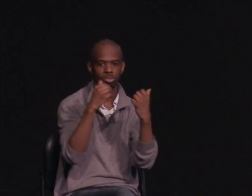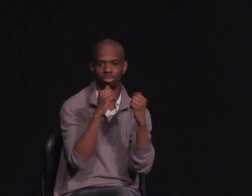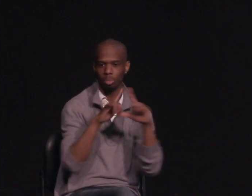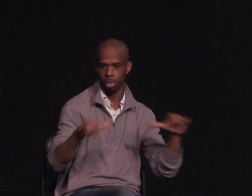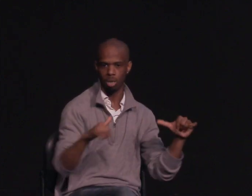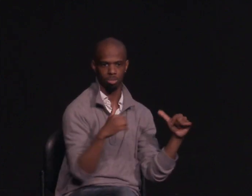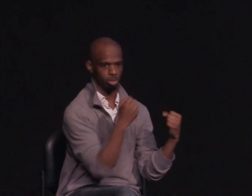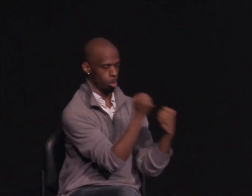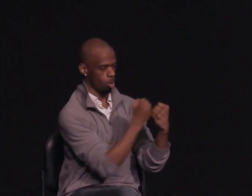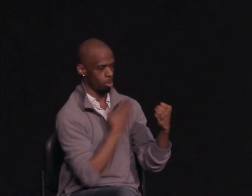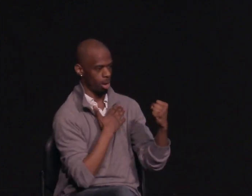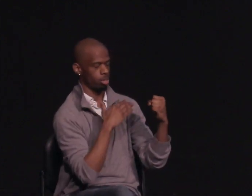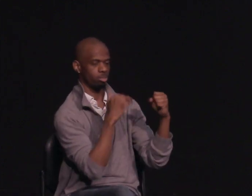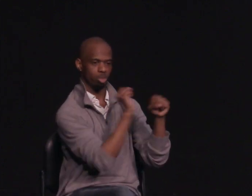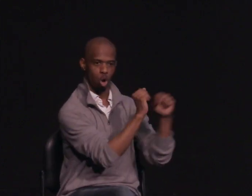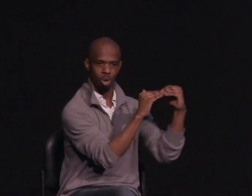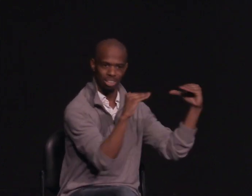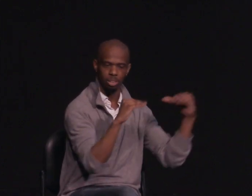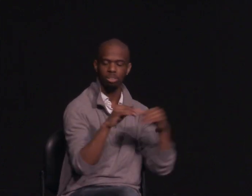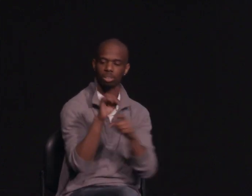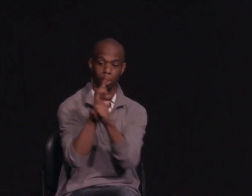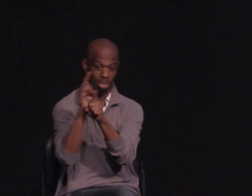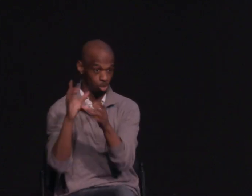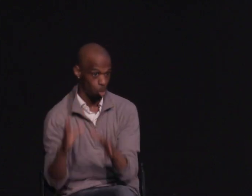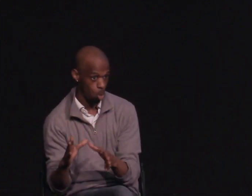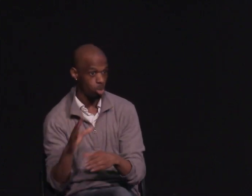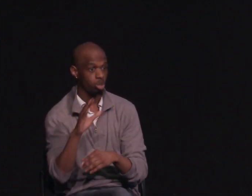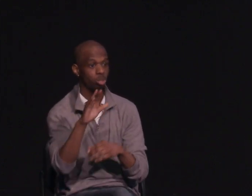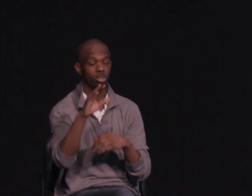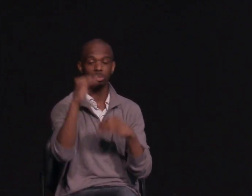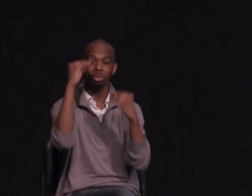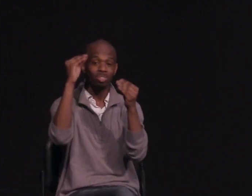mentors, and the professors in the art practice department.